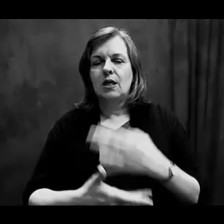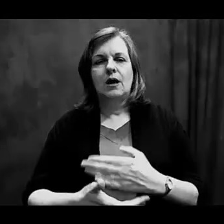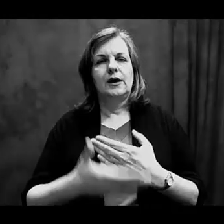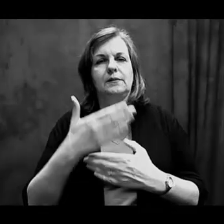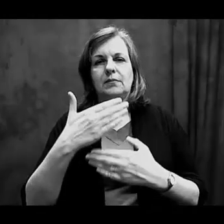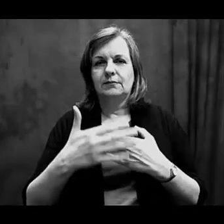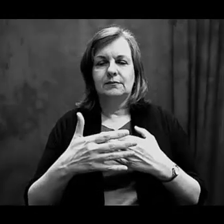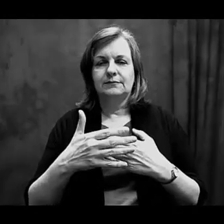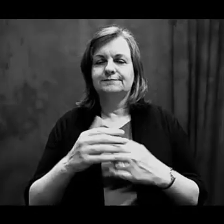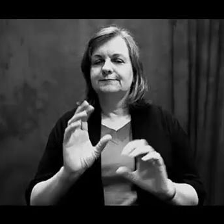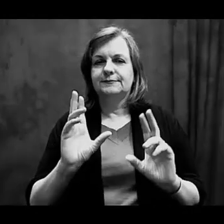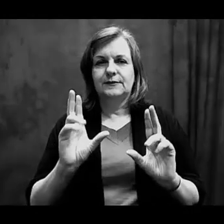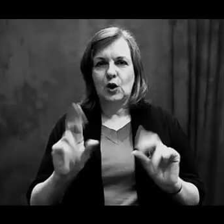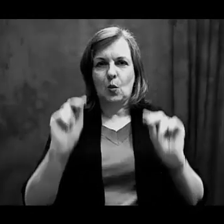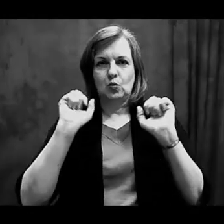Thanks Mom!!